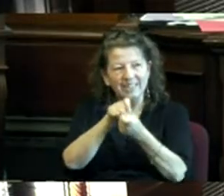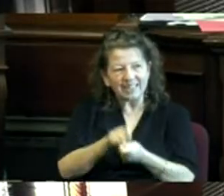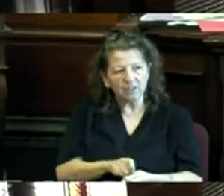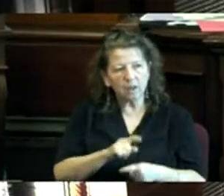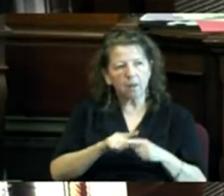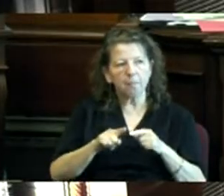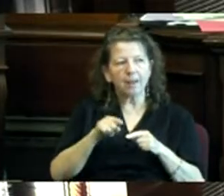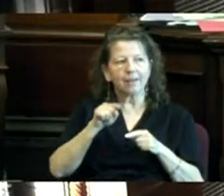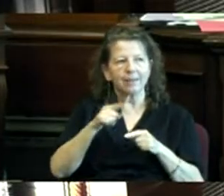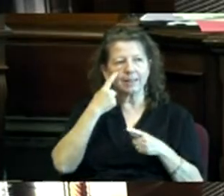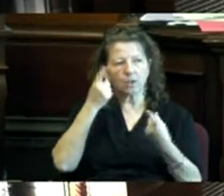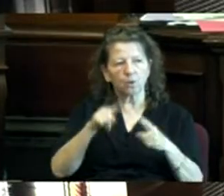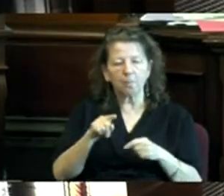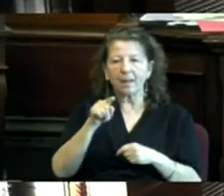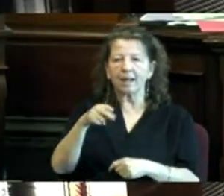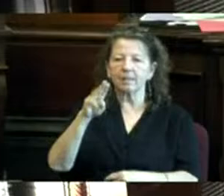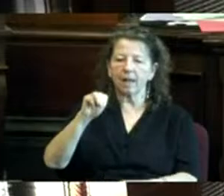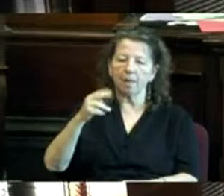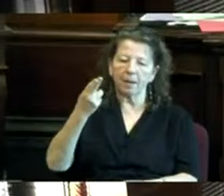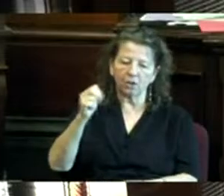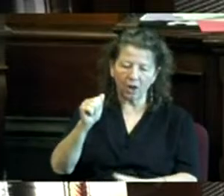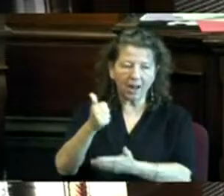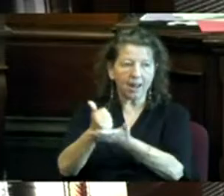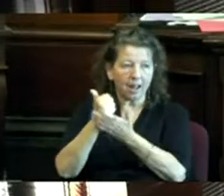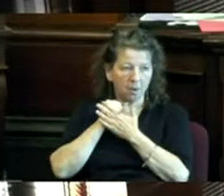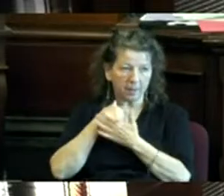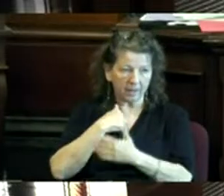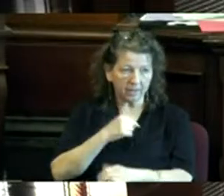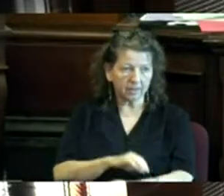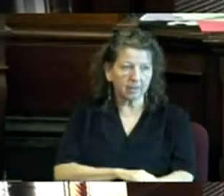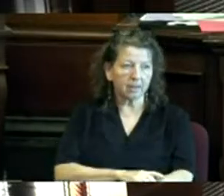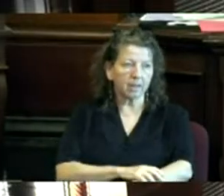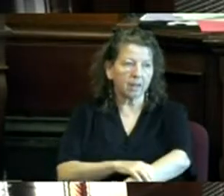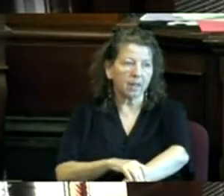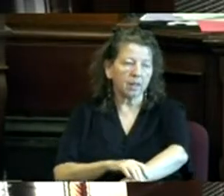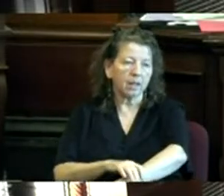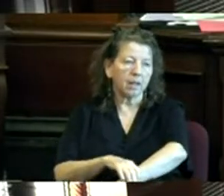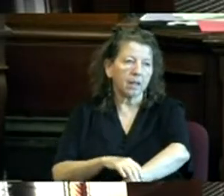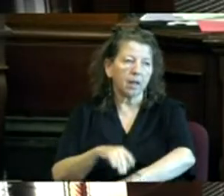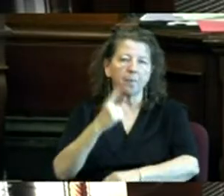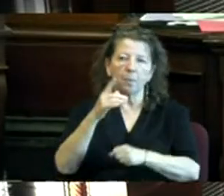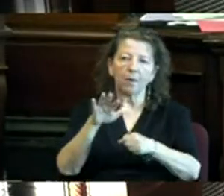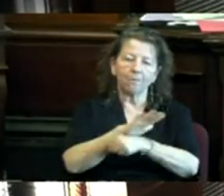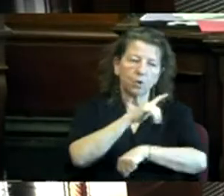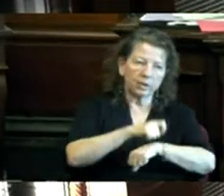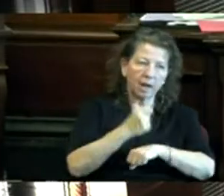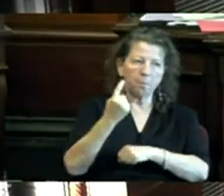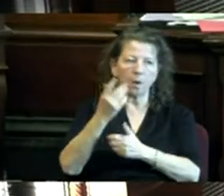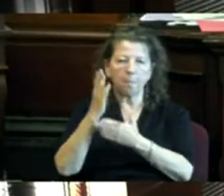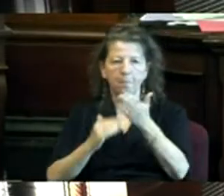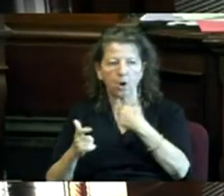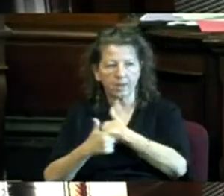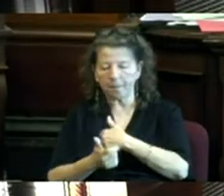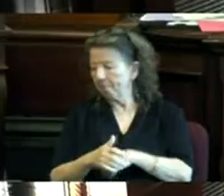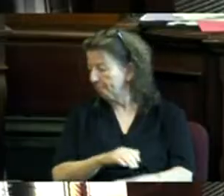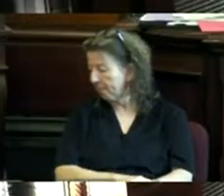effective with the team. So I don't have quite the details. But part of this agreement is for them to help build out what